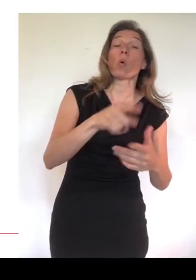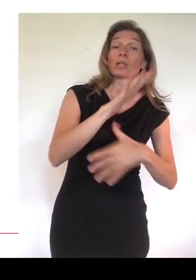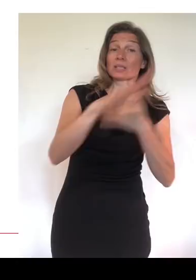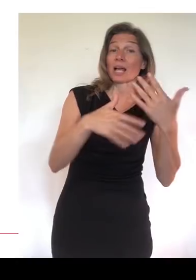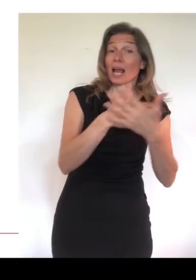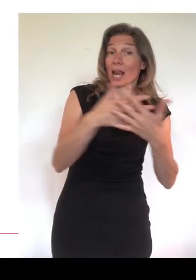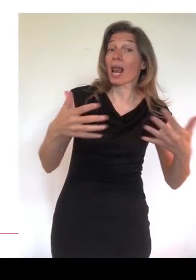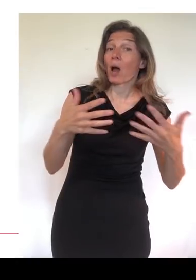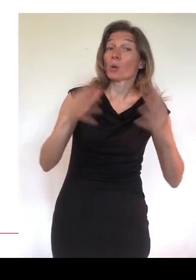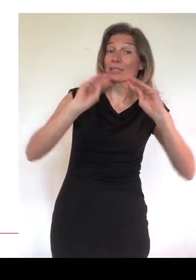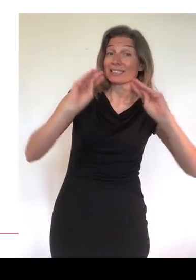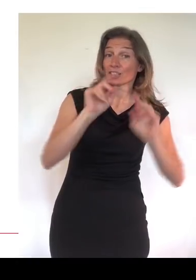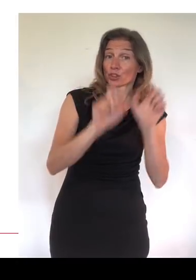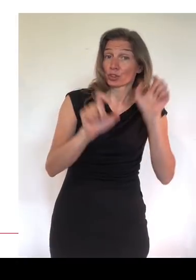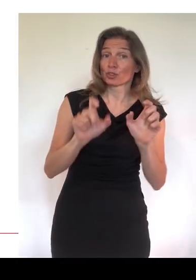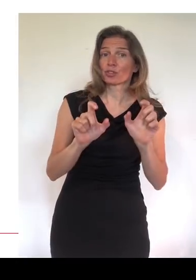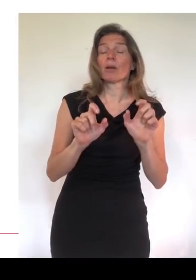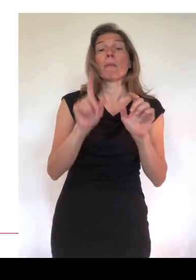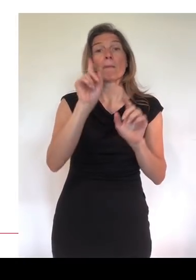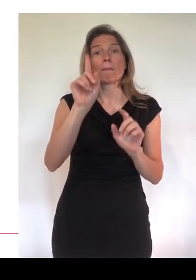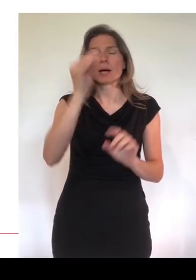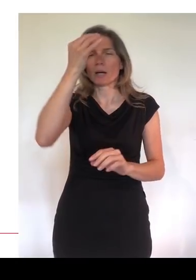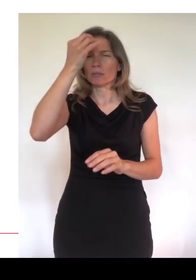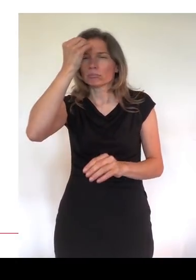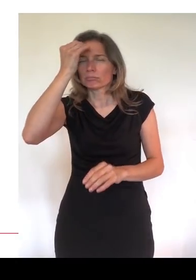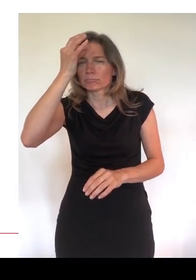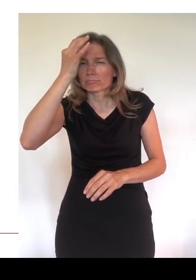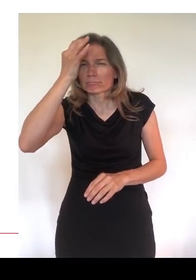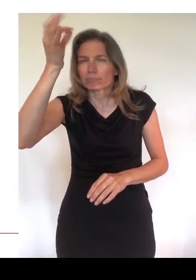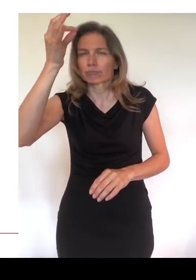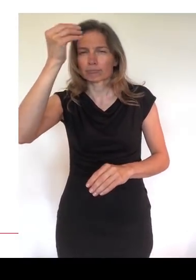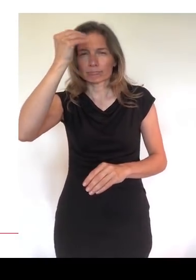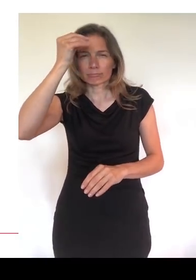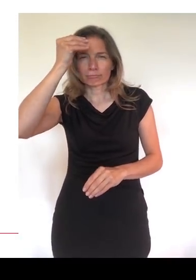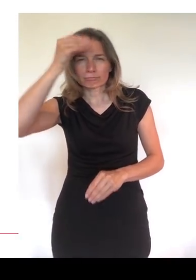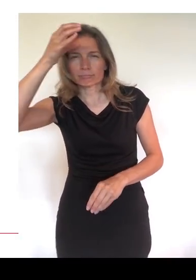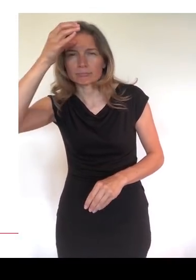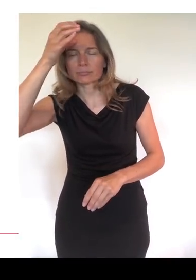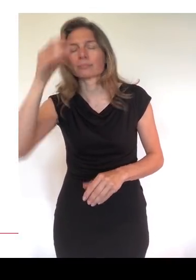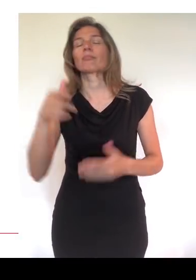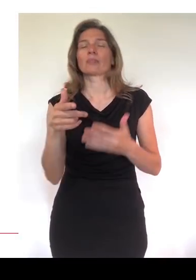language teachers with extensive linguistic knowledge and that means that